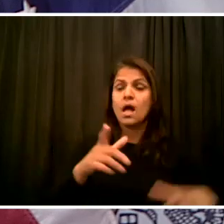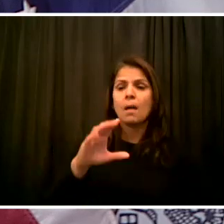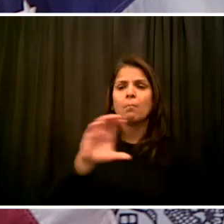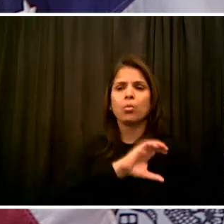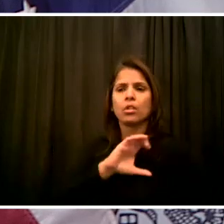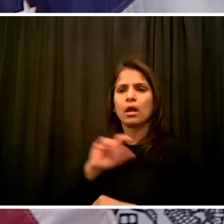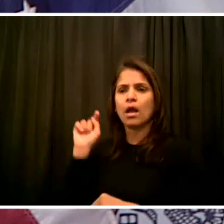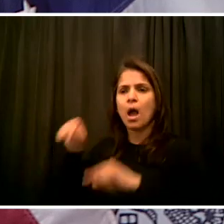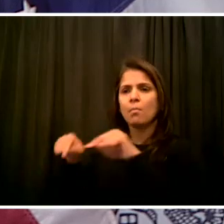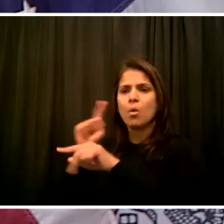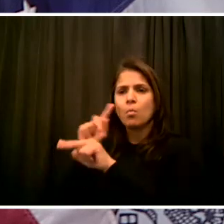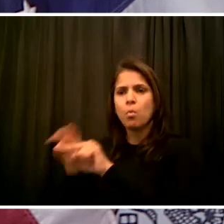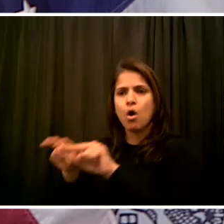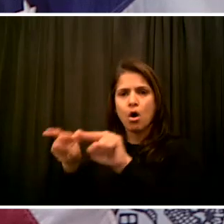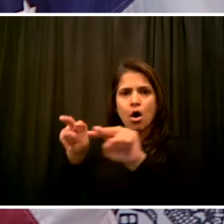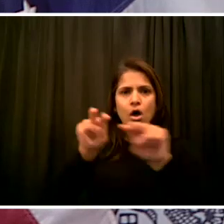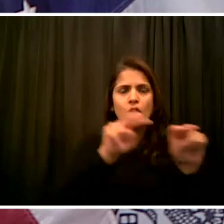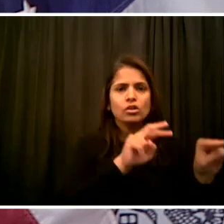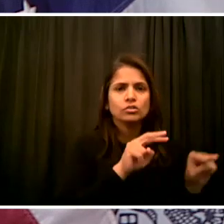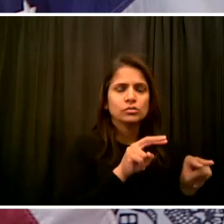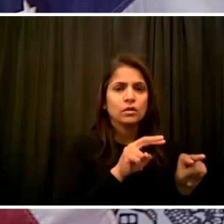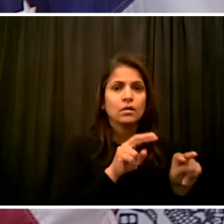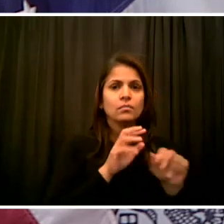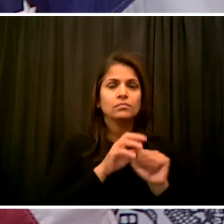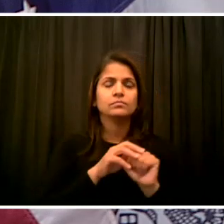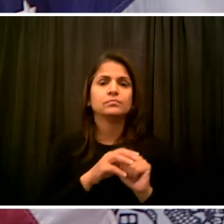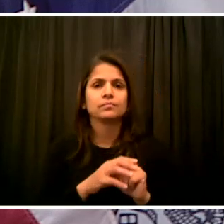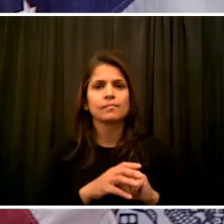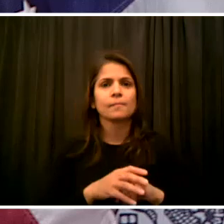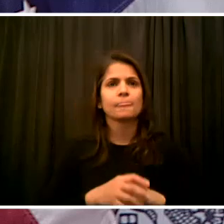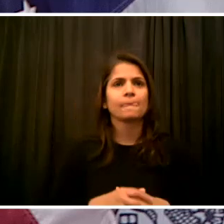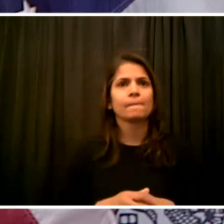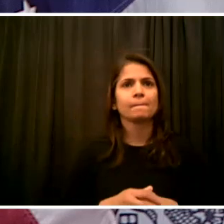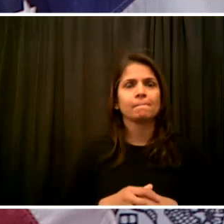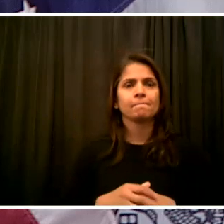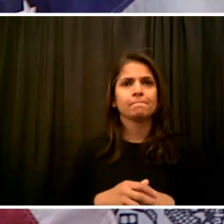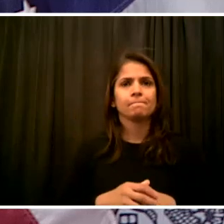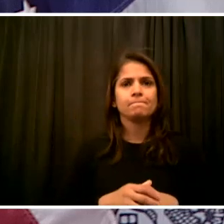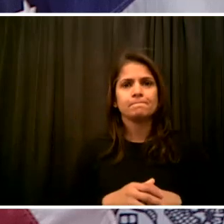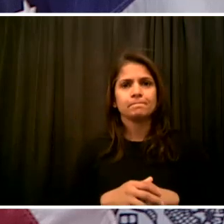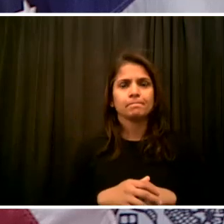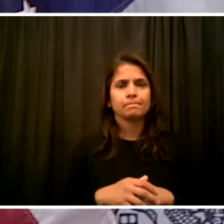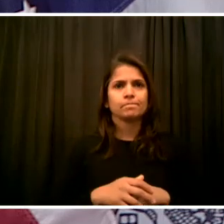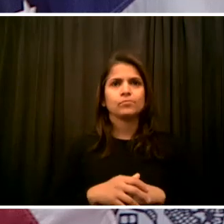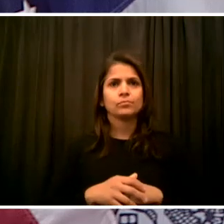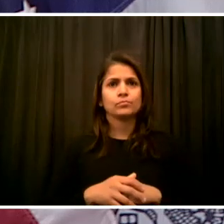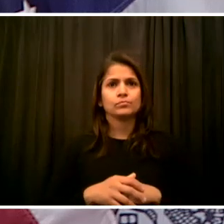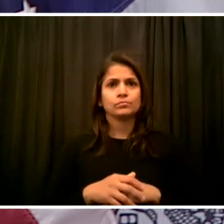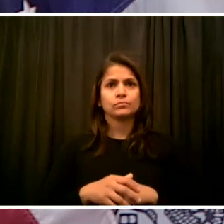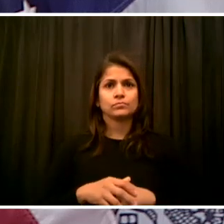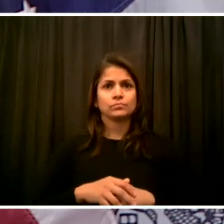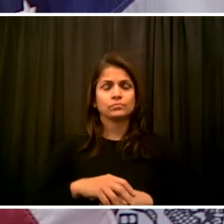AND THAT SAME DISTRUST IS ALSO AN IMEDPIMNTE RFO CAUSING THE HOSONTIGAS ND MURDERS THAT THE